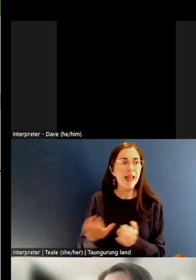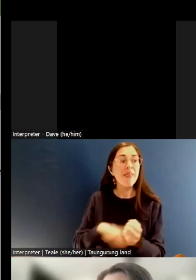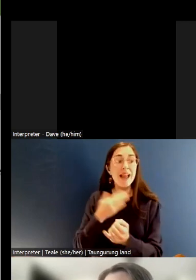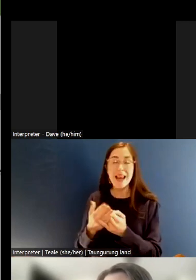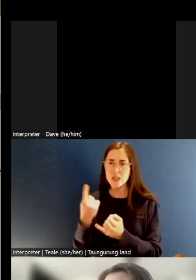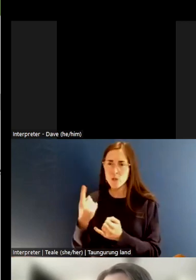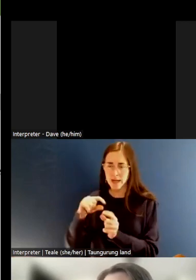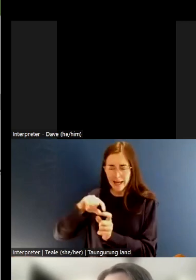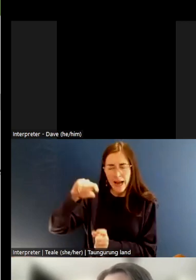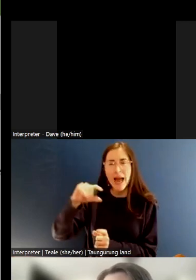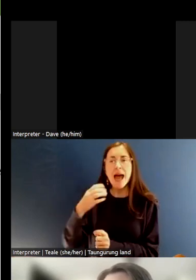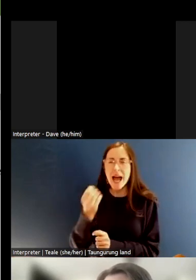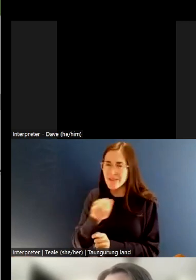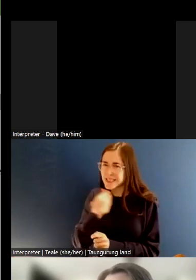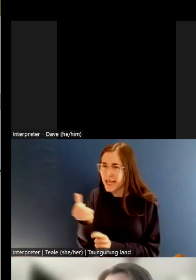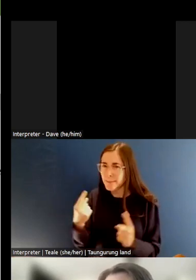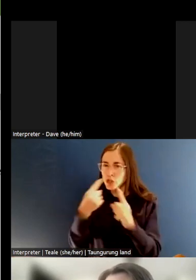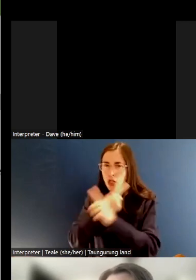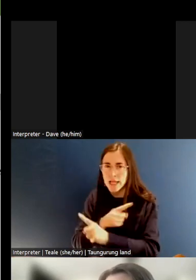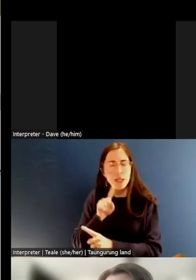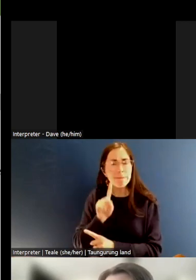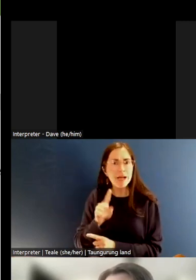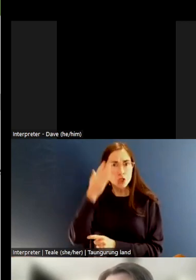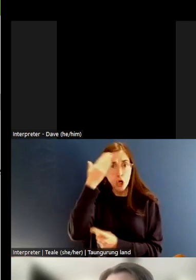but we are not sure if it's one that actually causes any hearing loss.